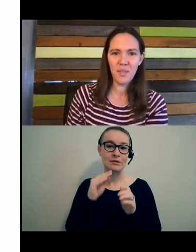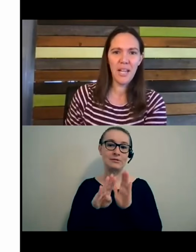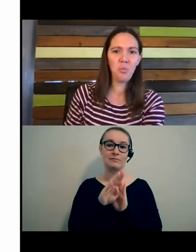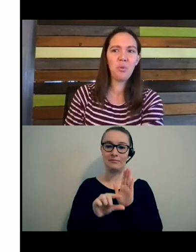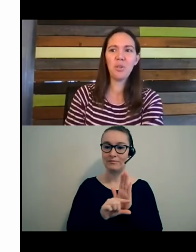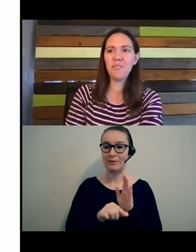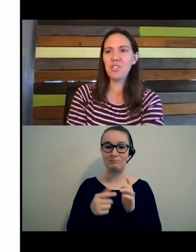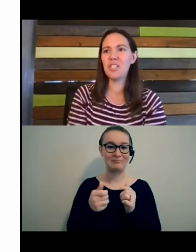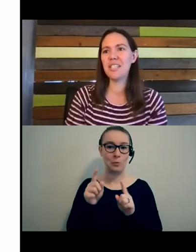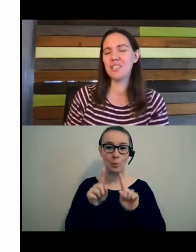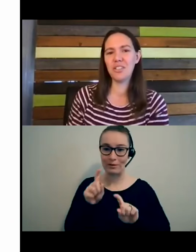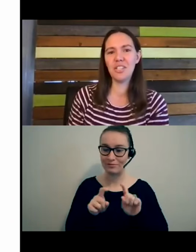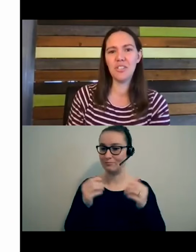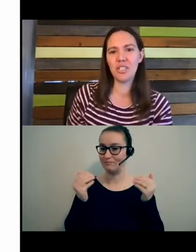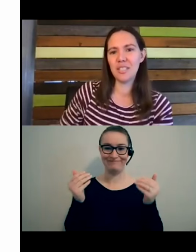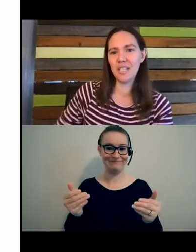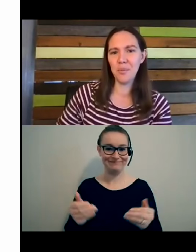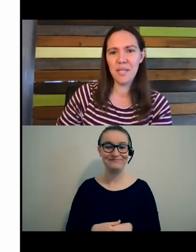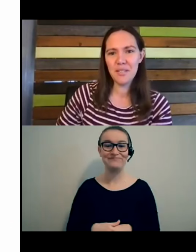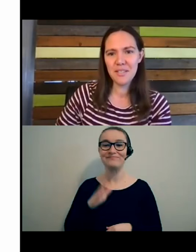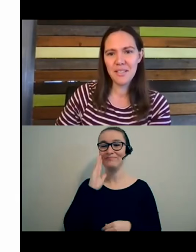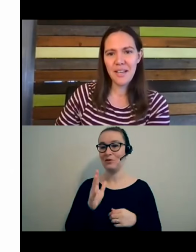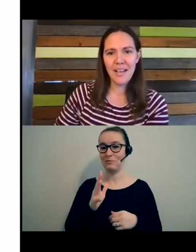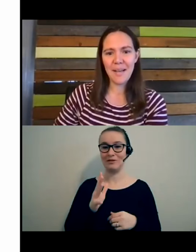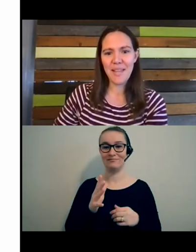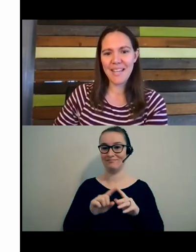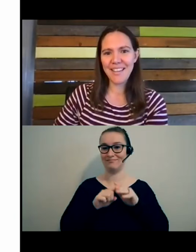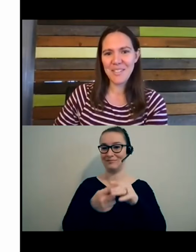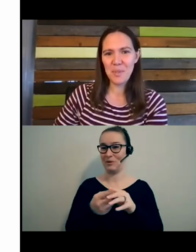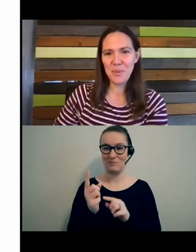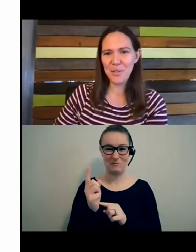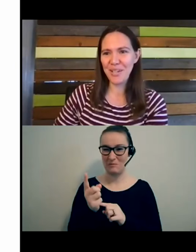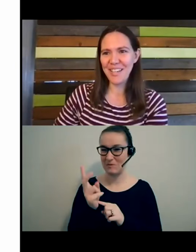And we will officially get started in just a couple of minutes. I'm letting lots of people in right now.